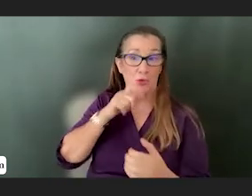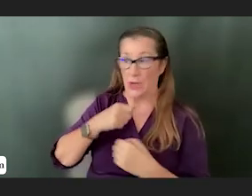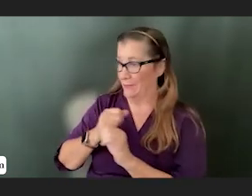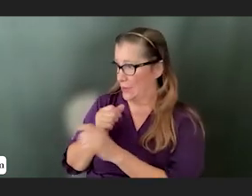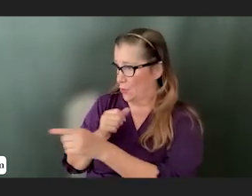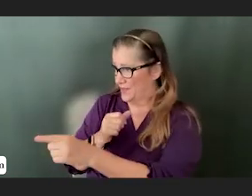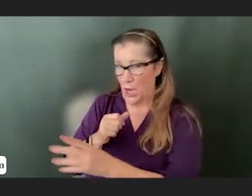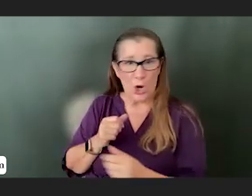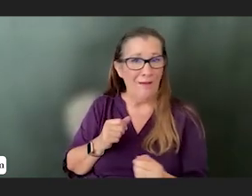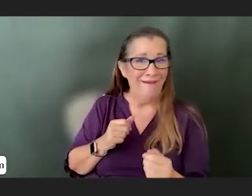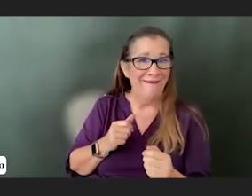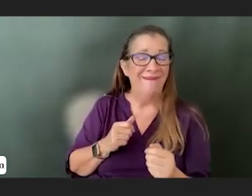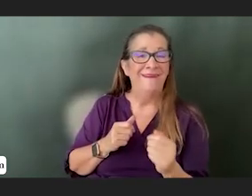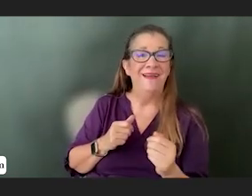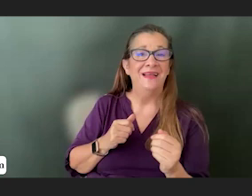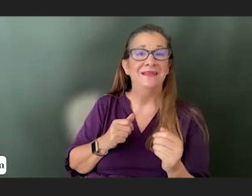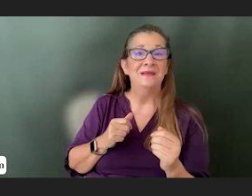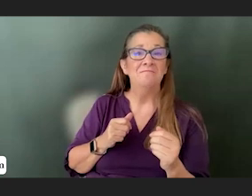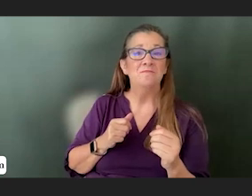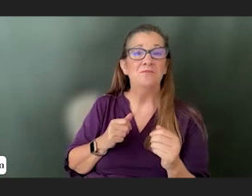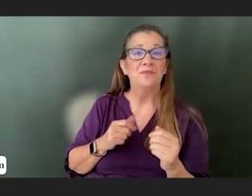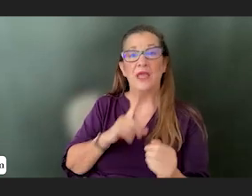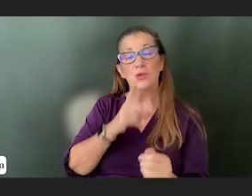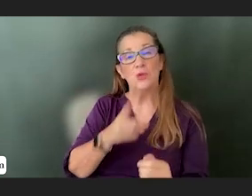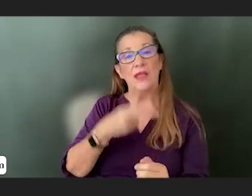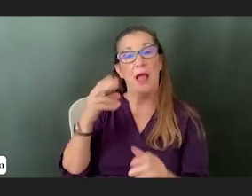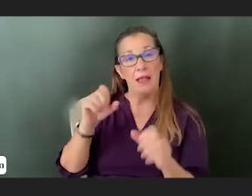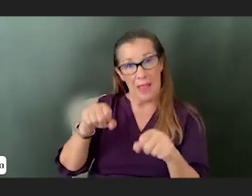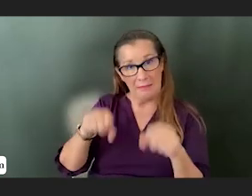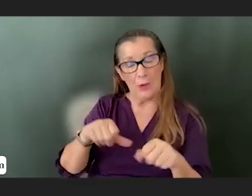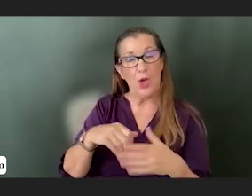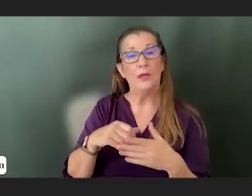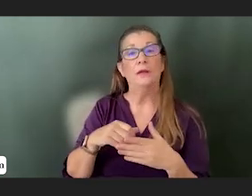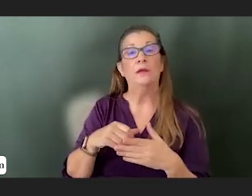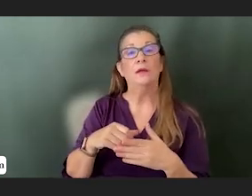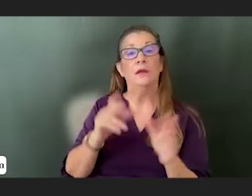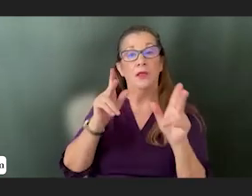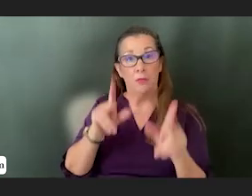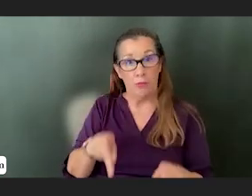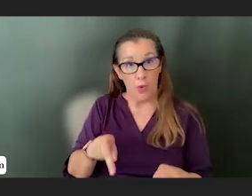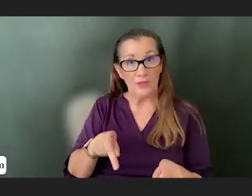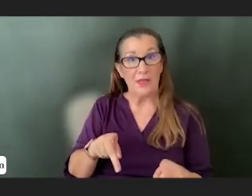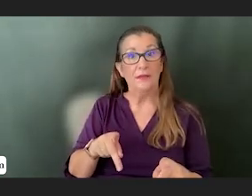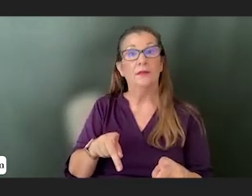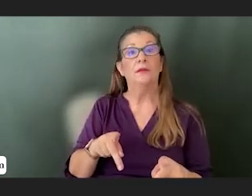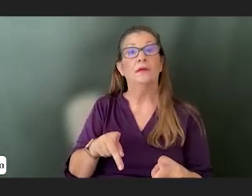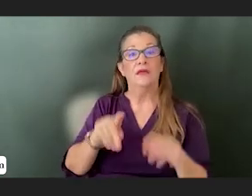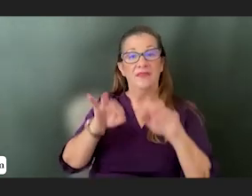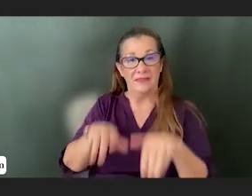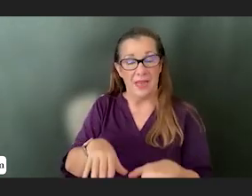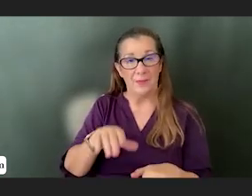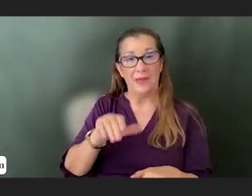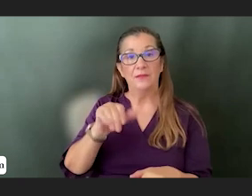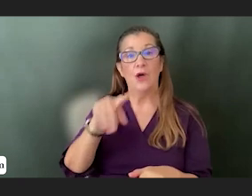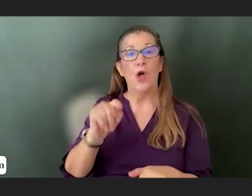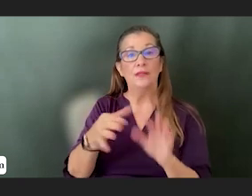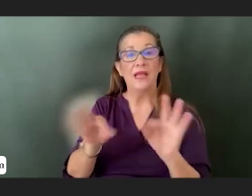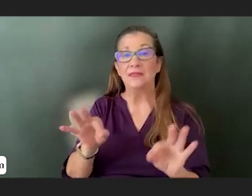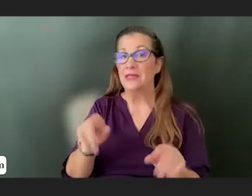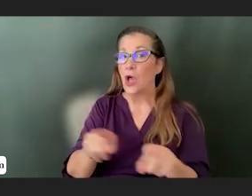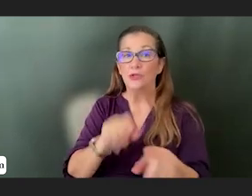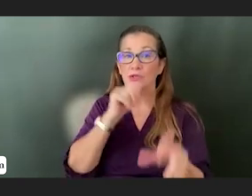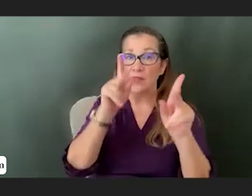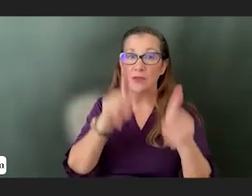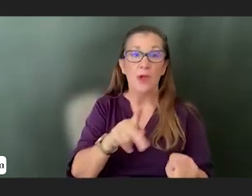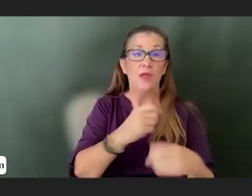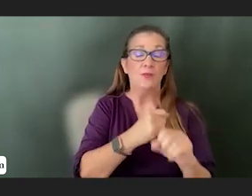Okay. Um. There's a really high likelihood that the individual that in preparing alt text is also not the person who's preparing all of the content,